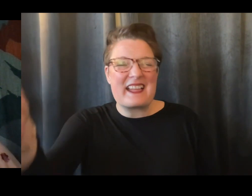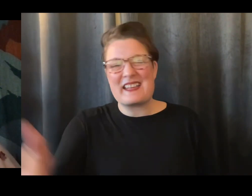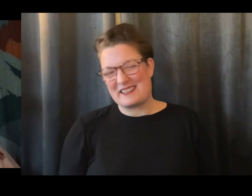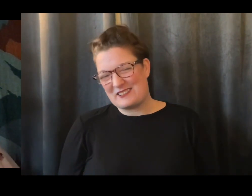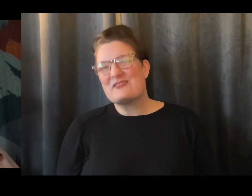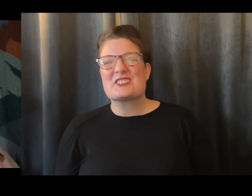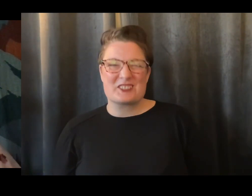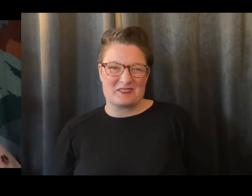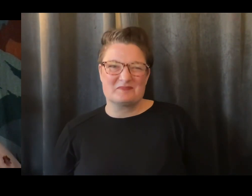We're in this together.